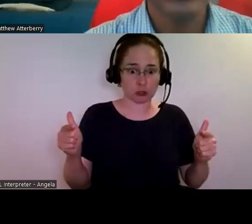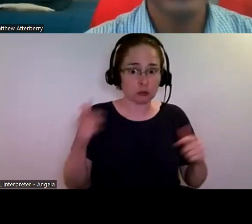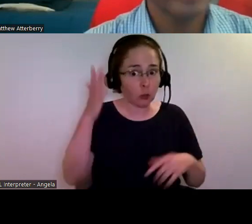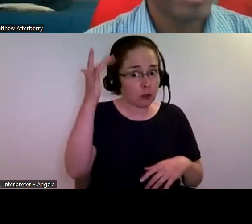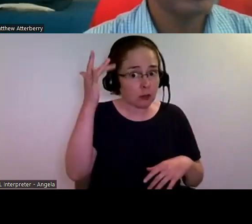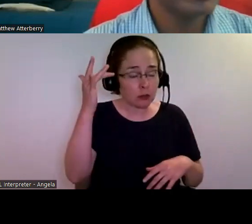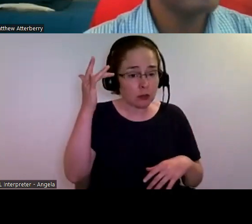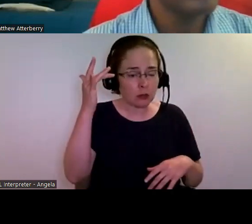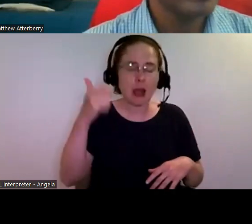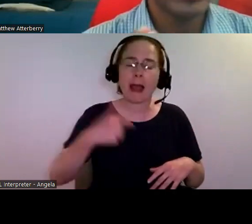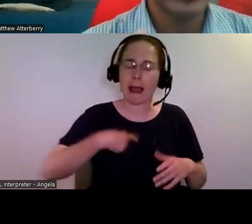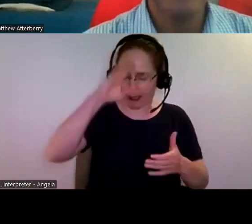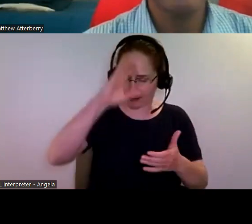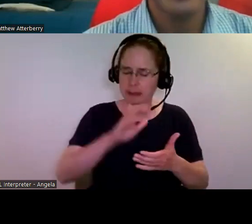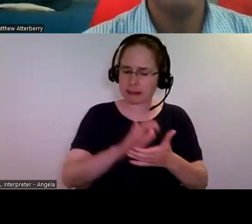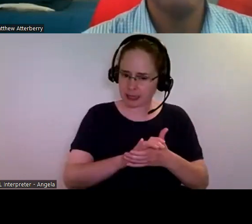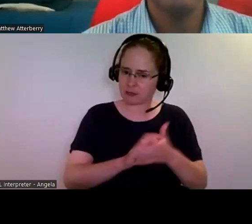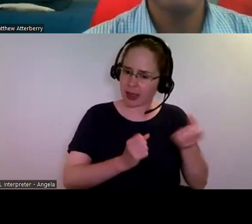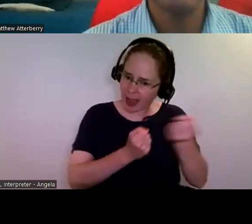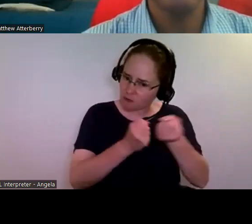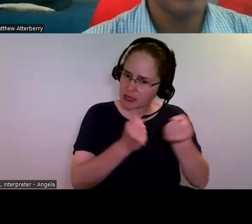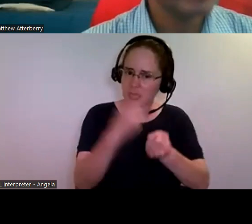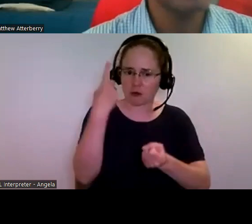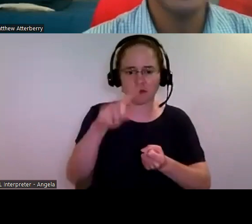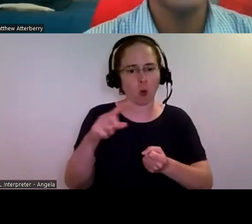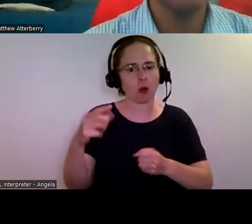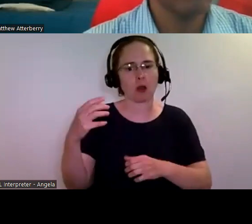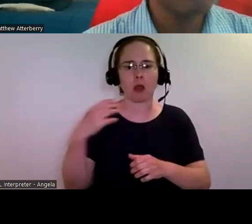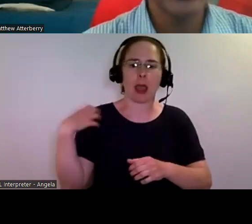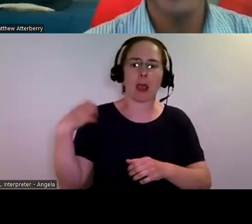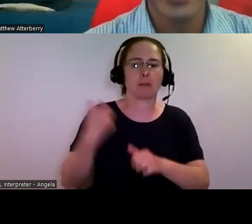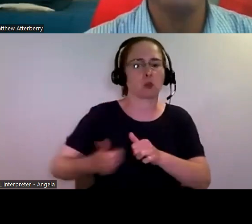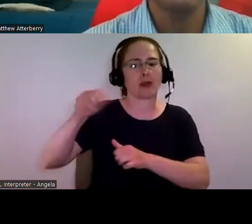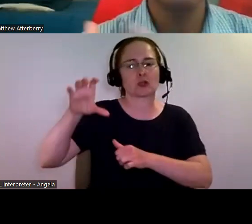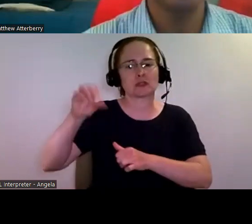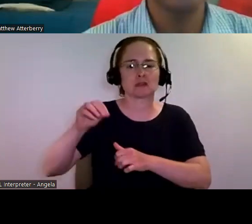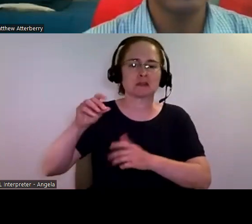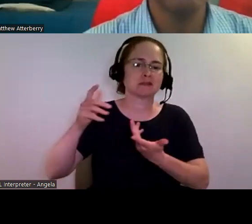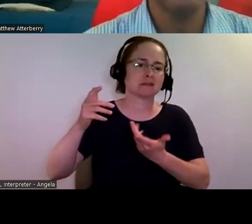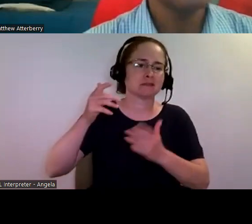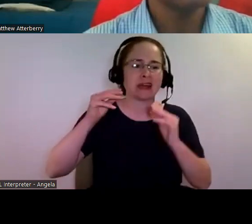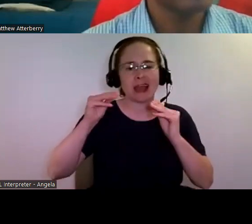Because I believe in advocating for employers to be educated on medical aspects of terminology so